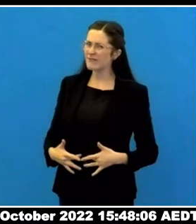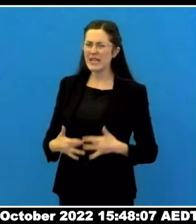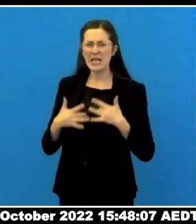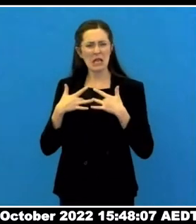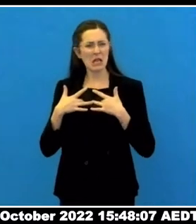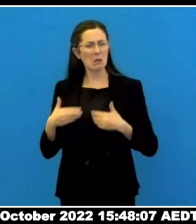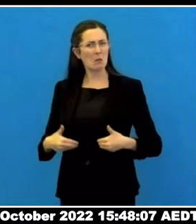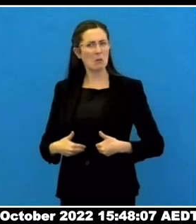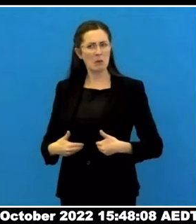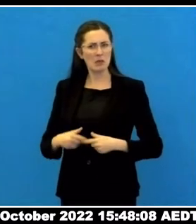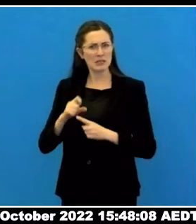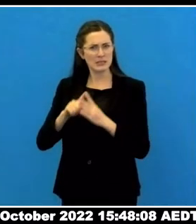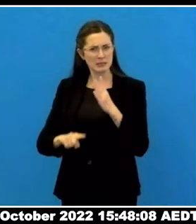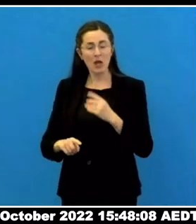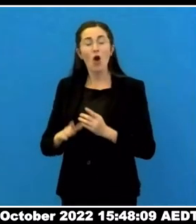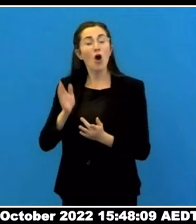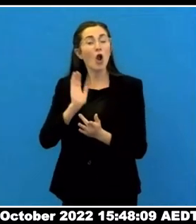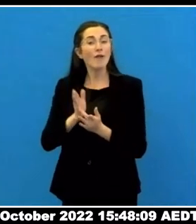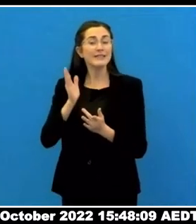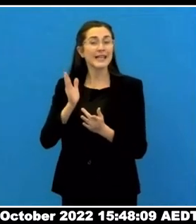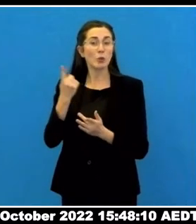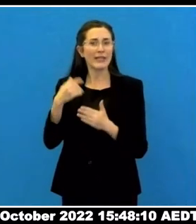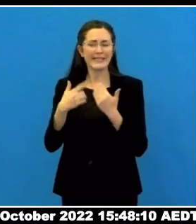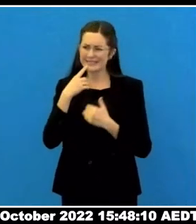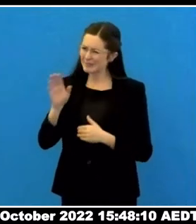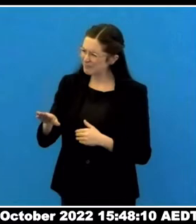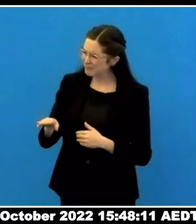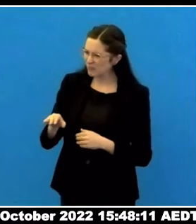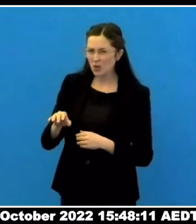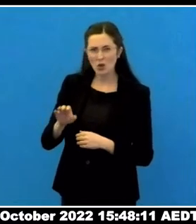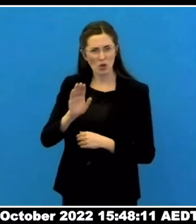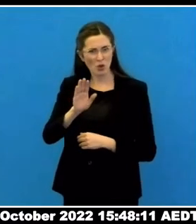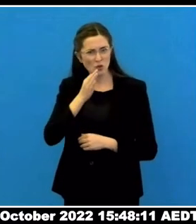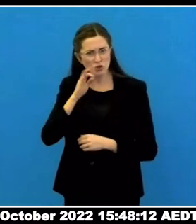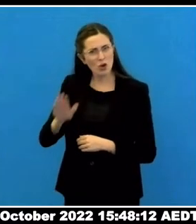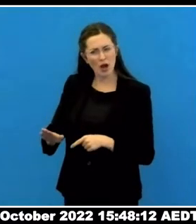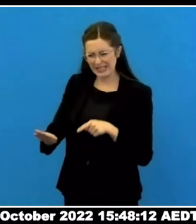Suddenly by accidentally, I ask her that, you know, your child has, you know,